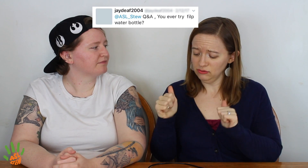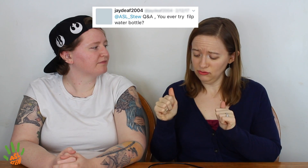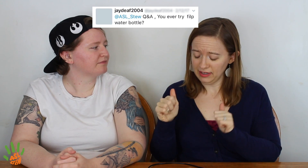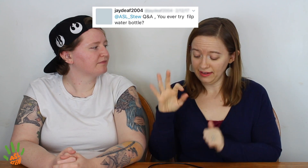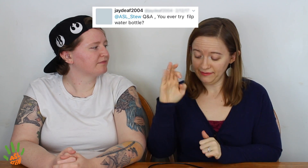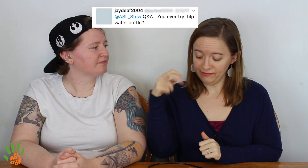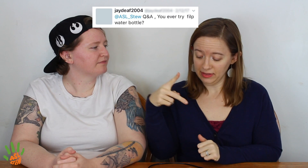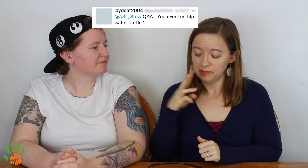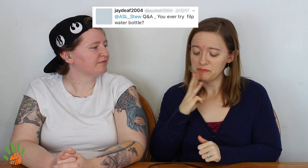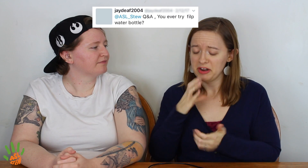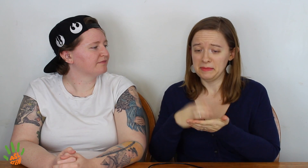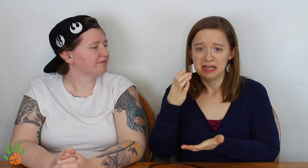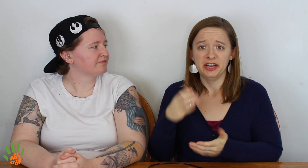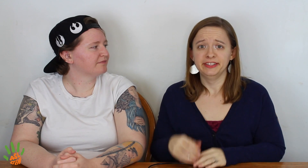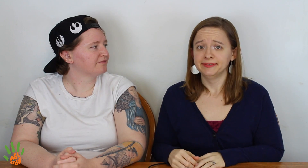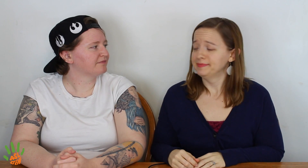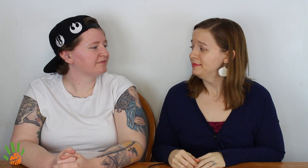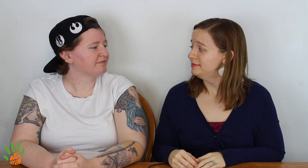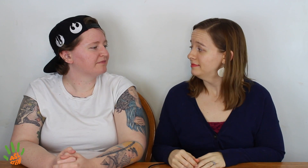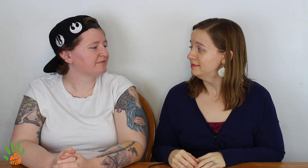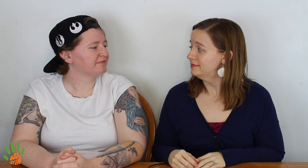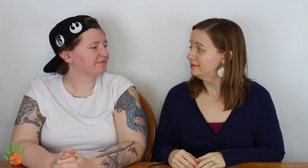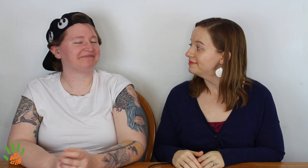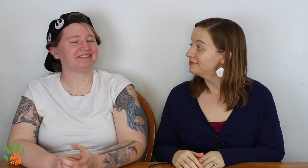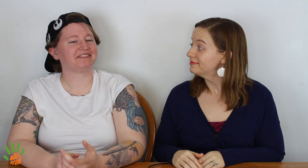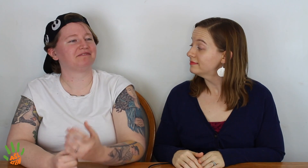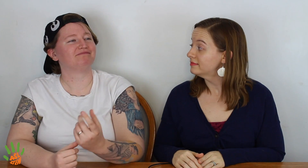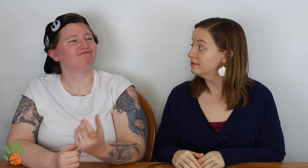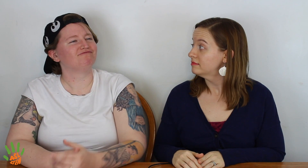"Have you ever tried the flip water bottle?"